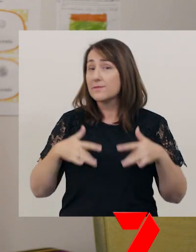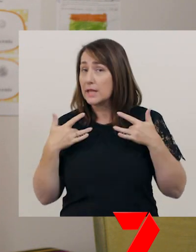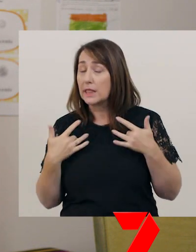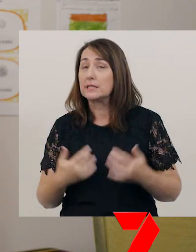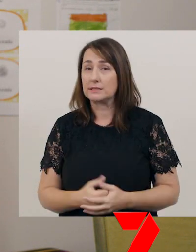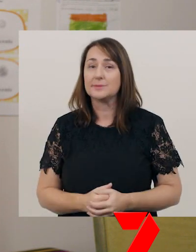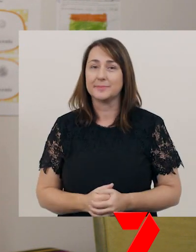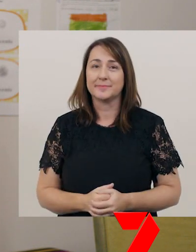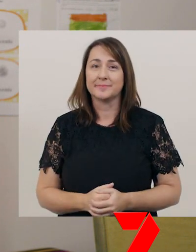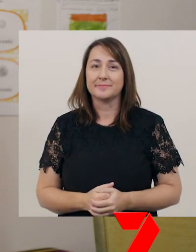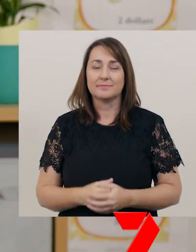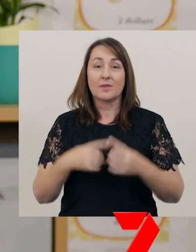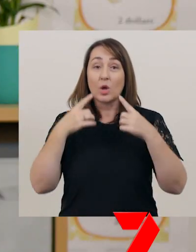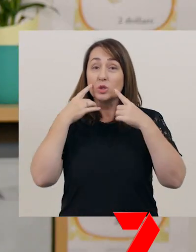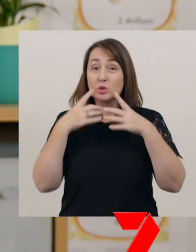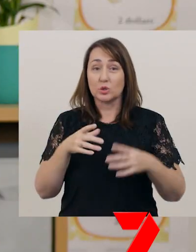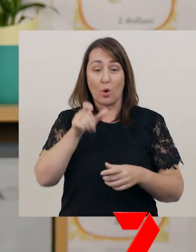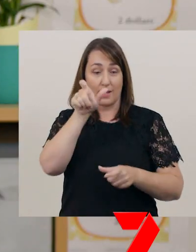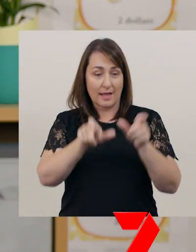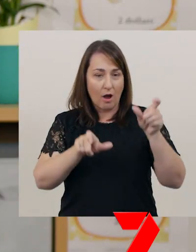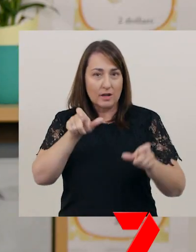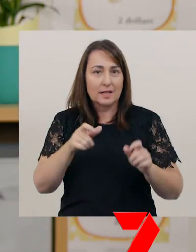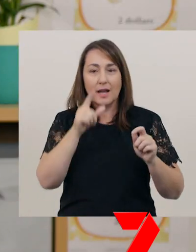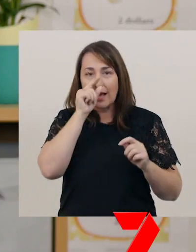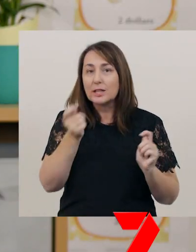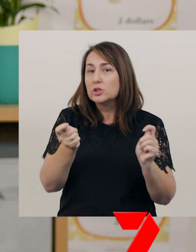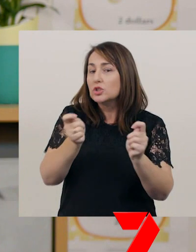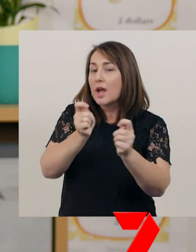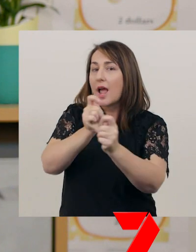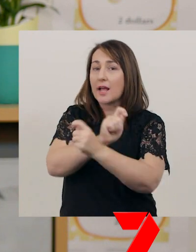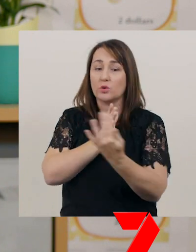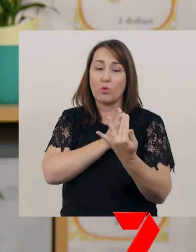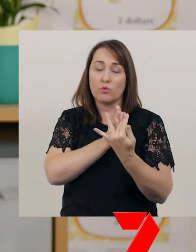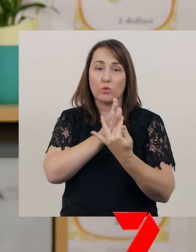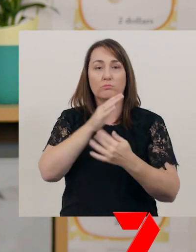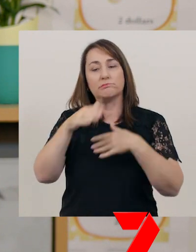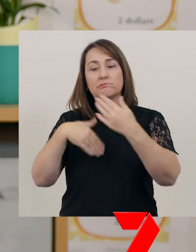They also show how a character grows or changes throughout a story,